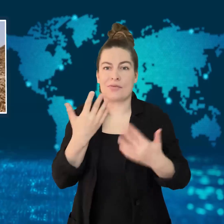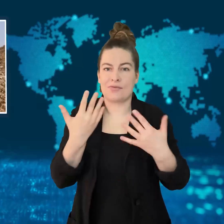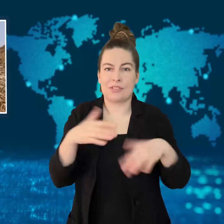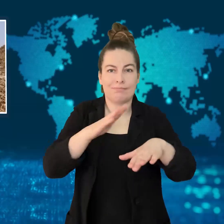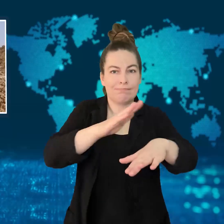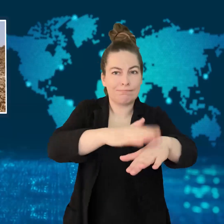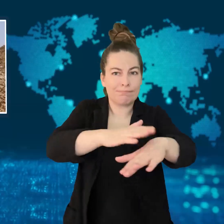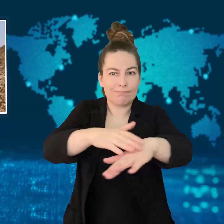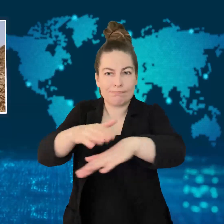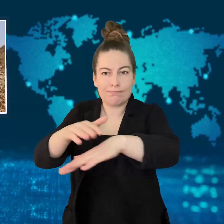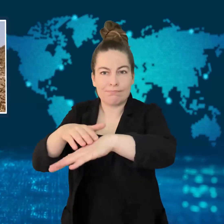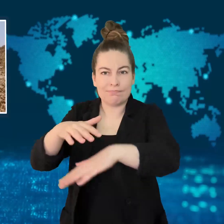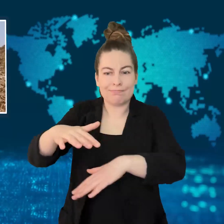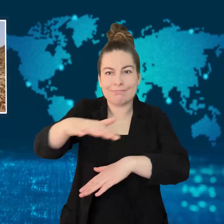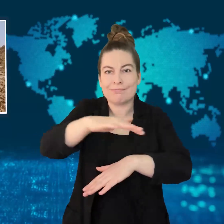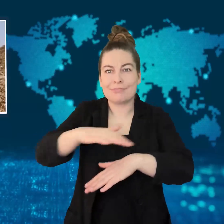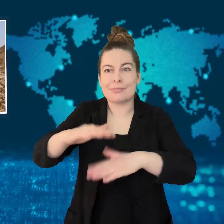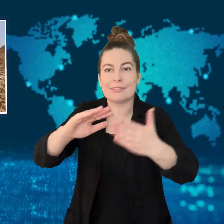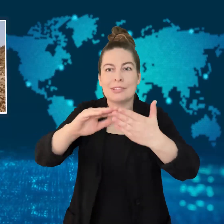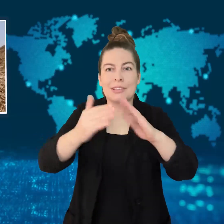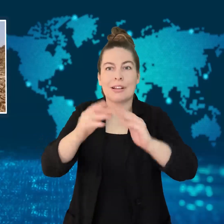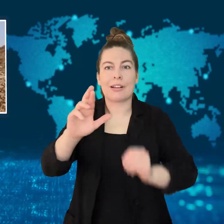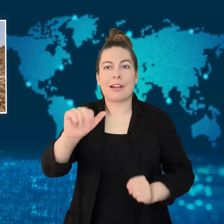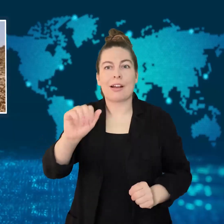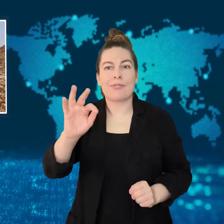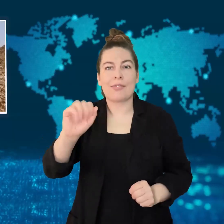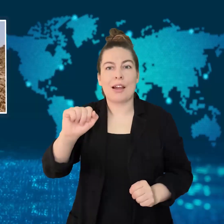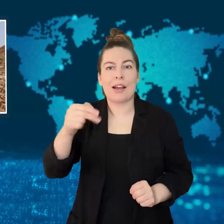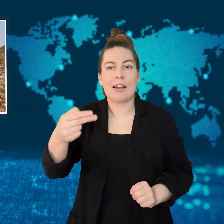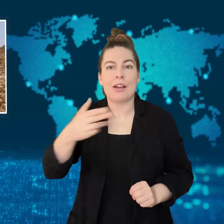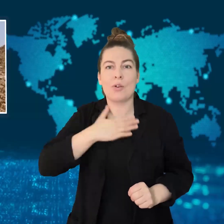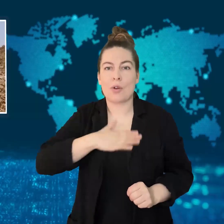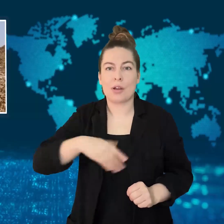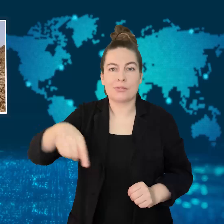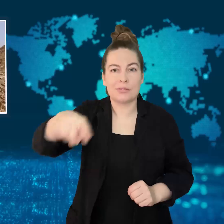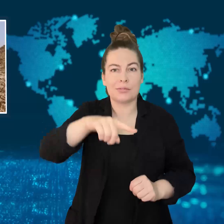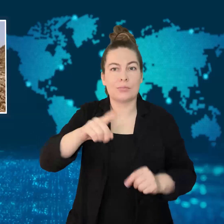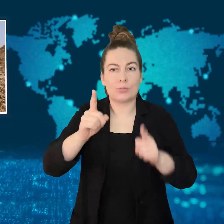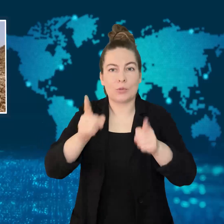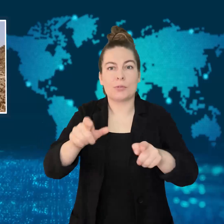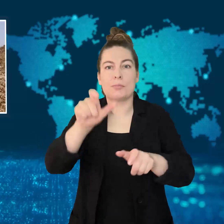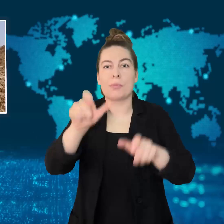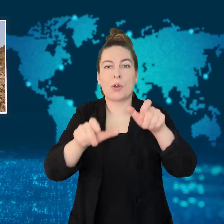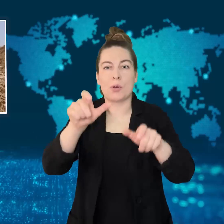A part of the country's plan has been to